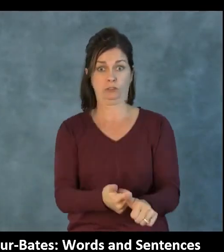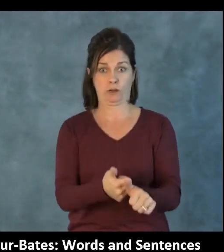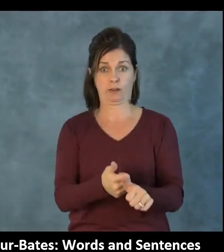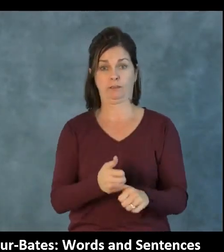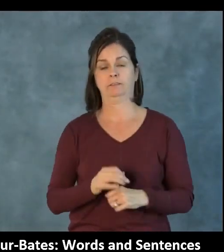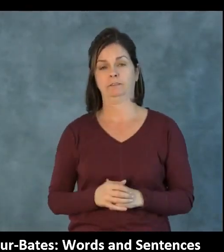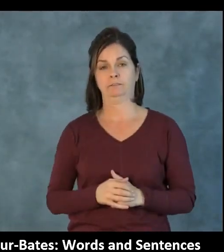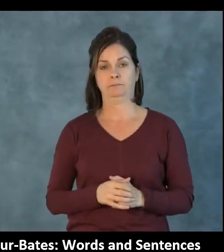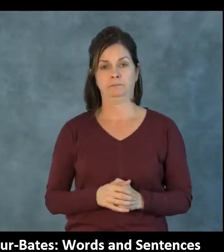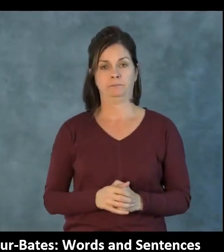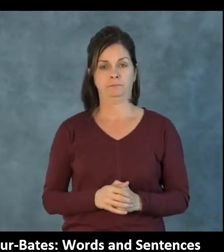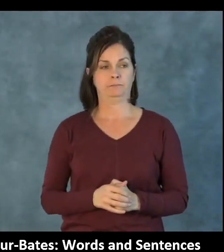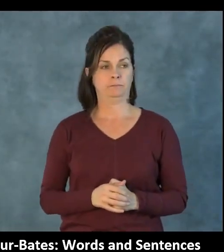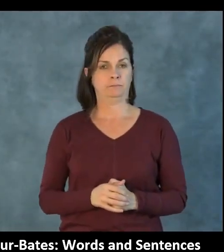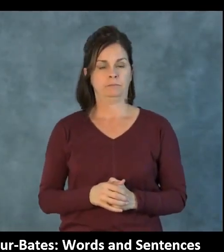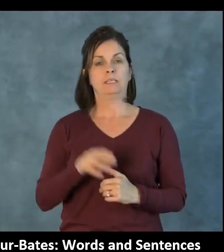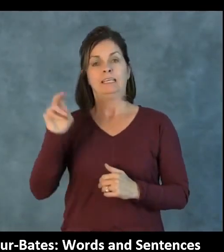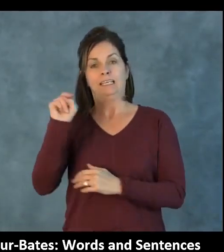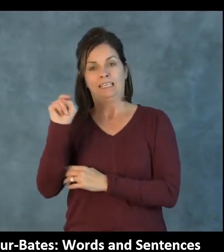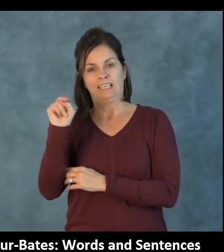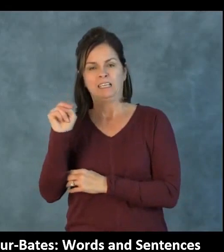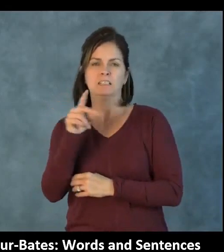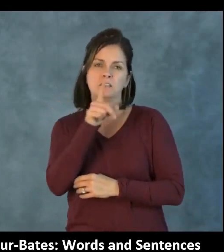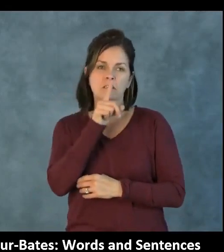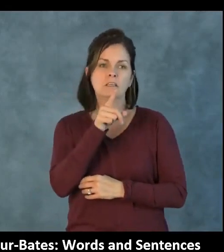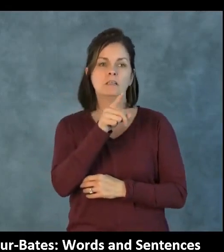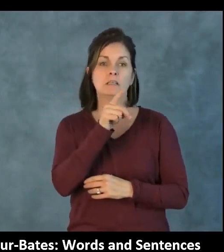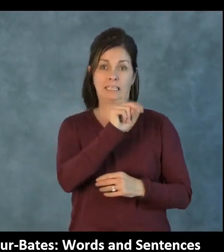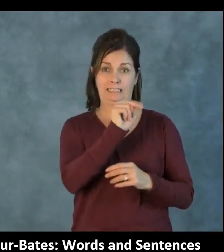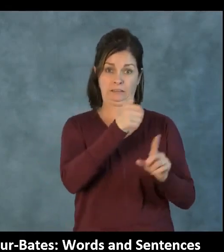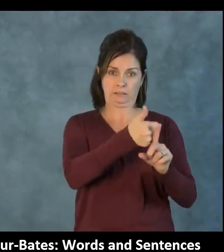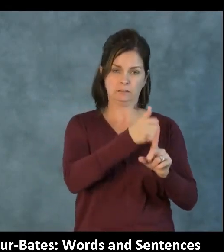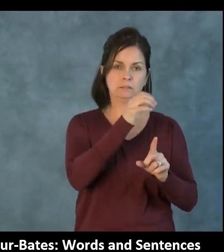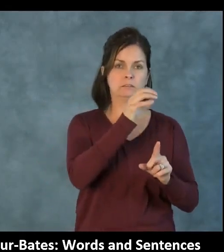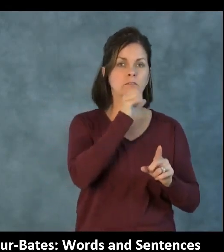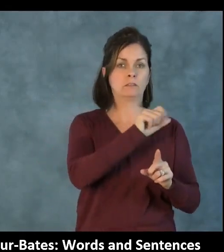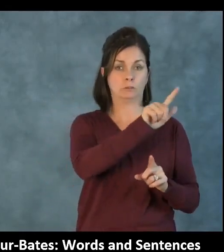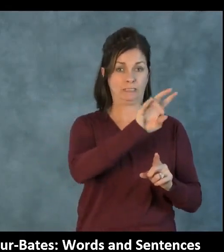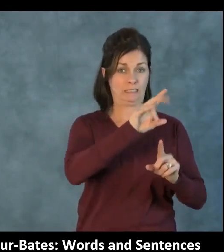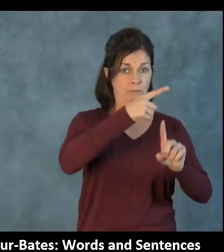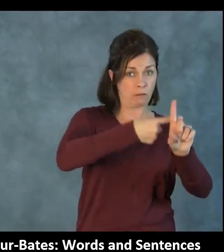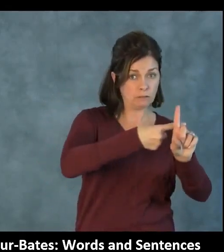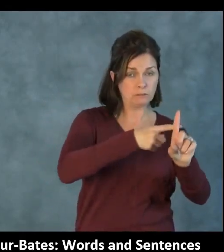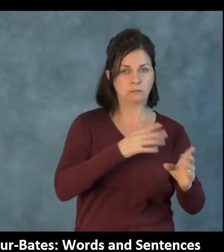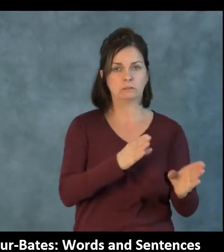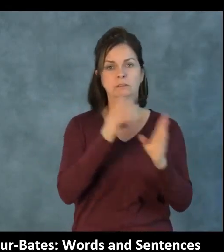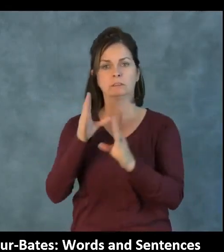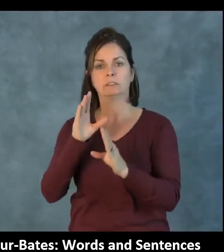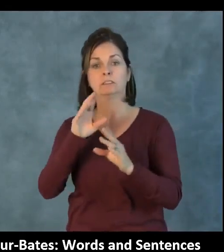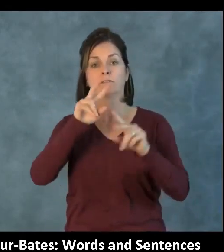Nicholas is actually 27 months, his vocabulary score is similar to that of a 20 month old.